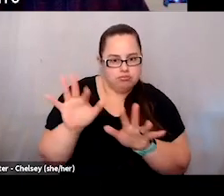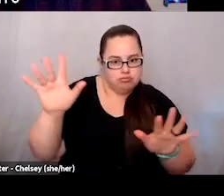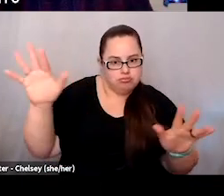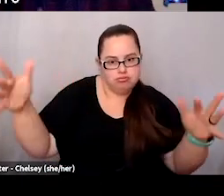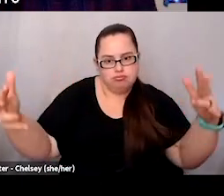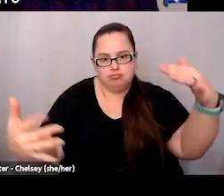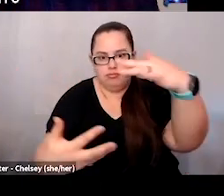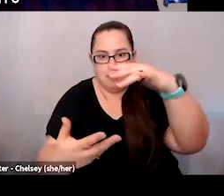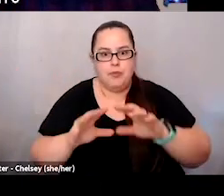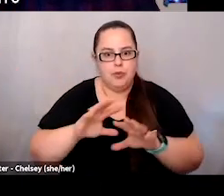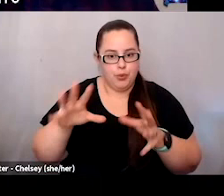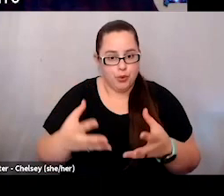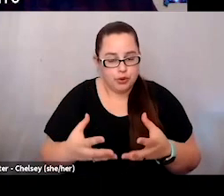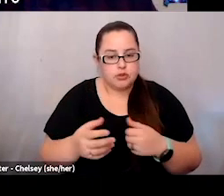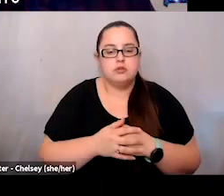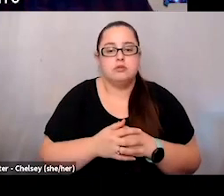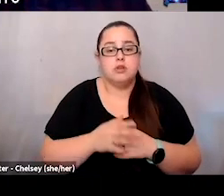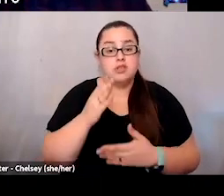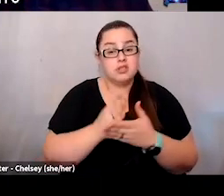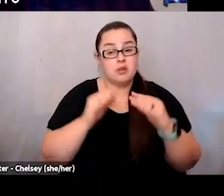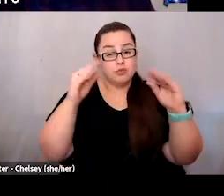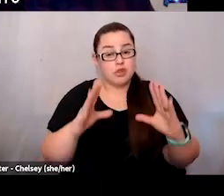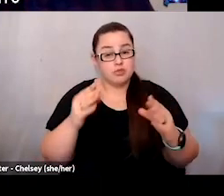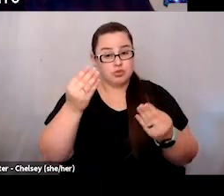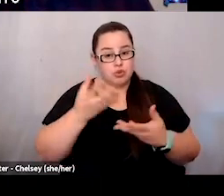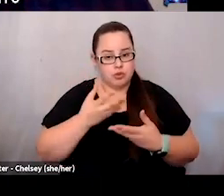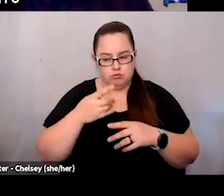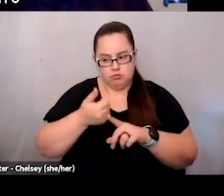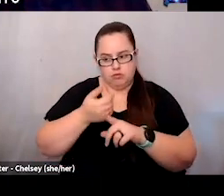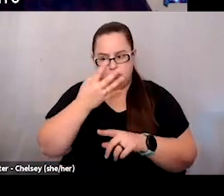have been told by by some professors that we're immigrants, just like everybody else.